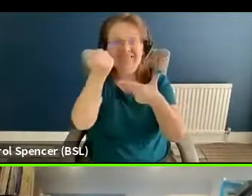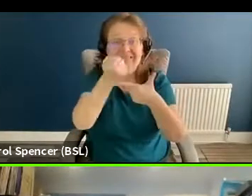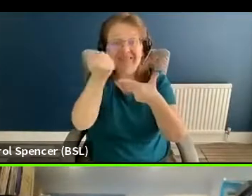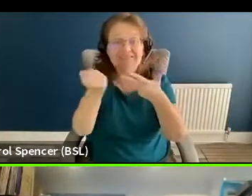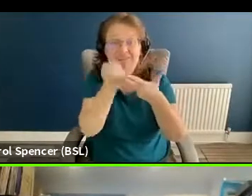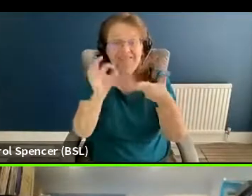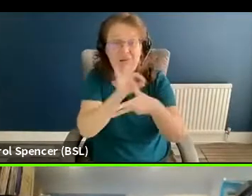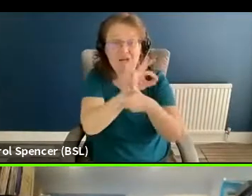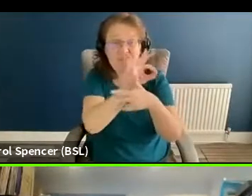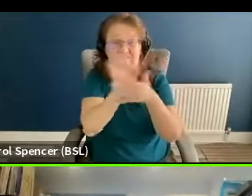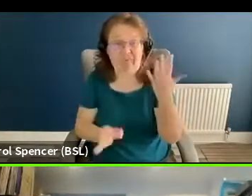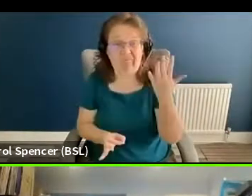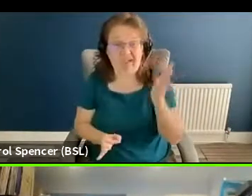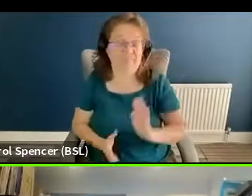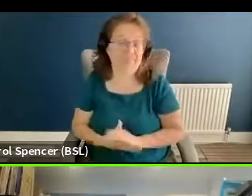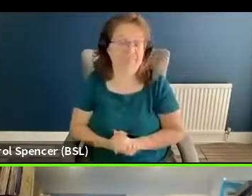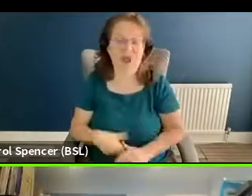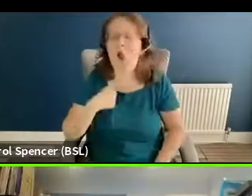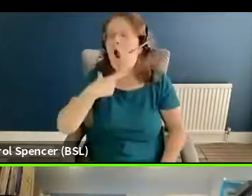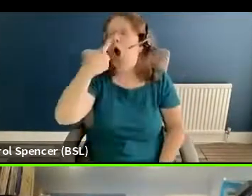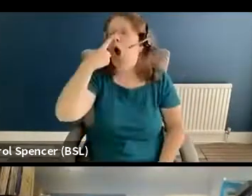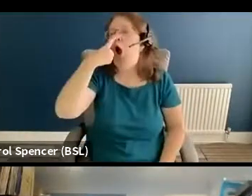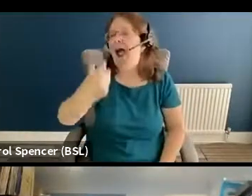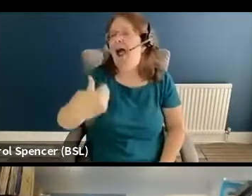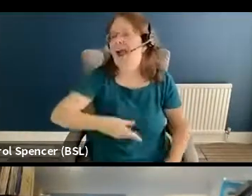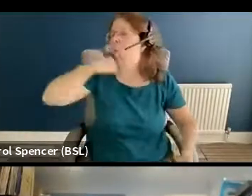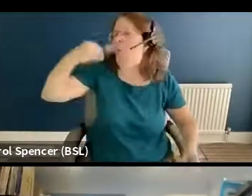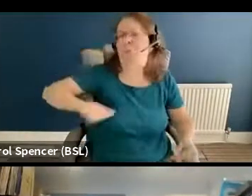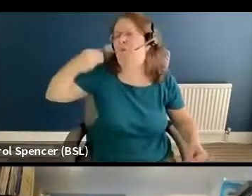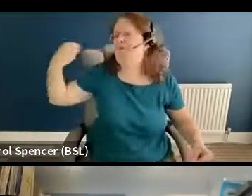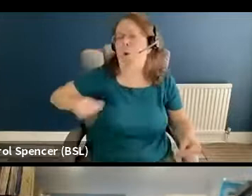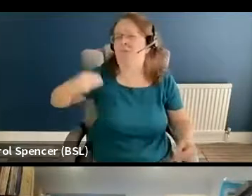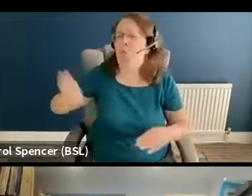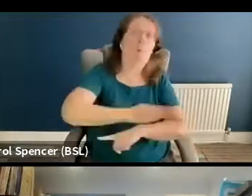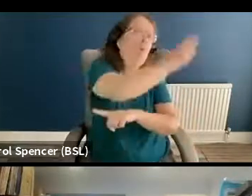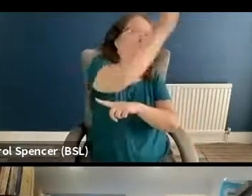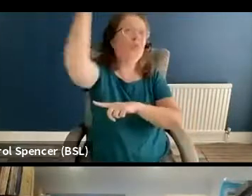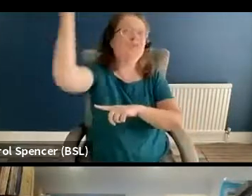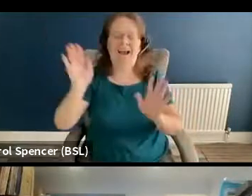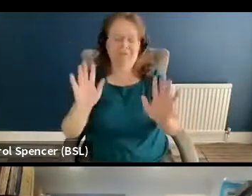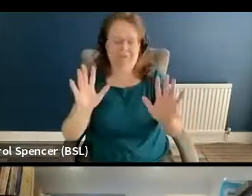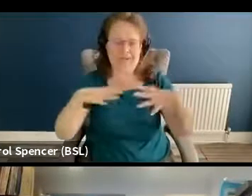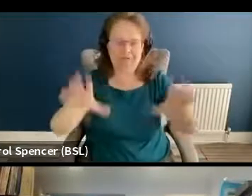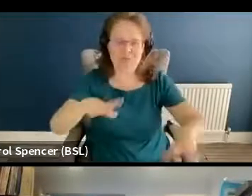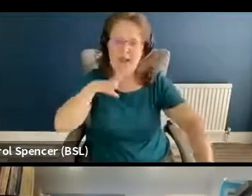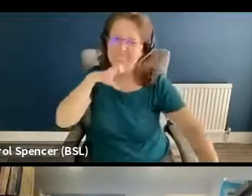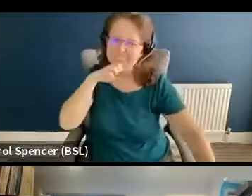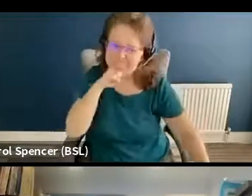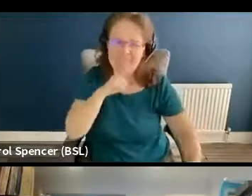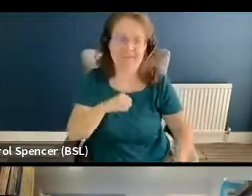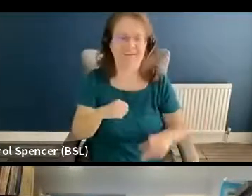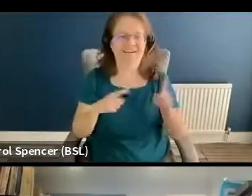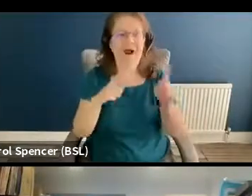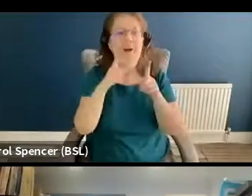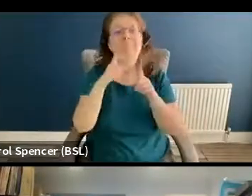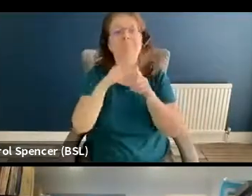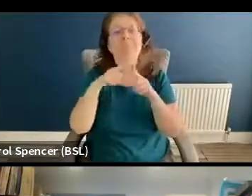So I could talk all day on that, but I wont. I would love to come in on that as well.